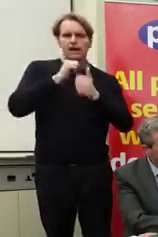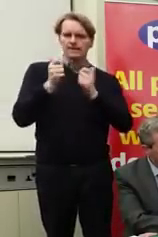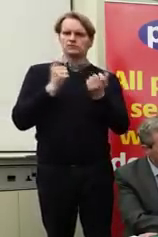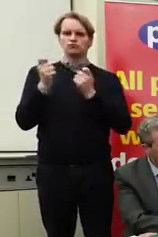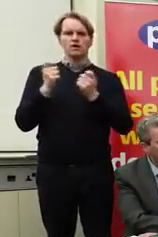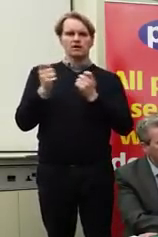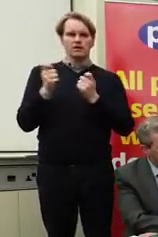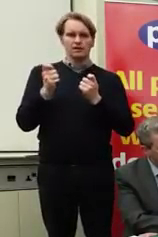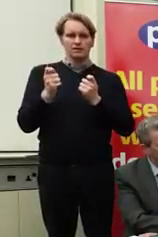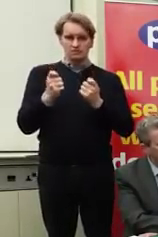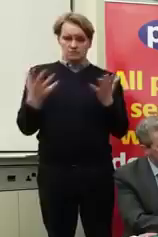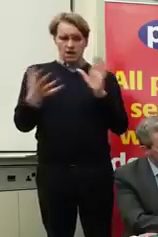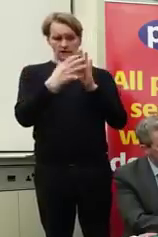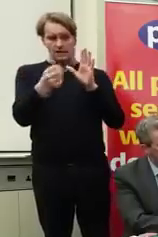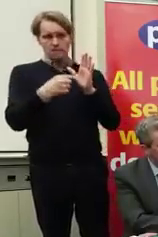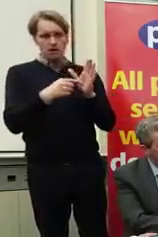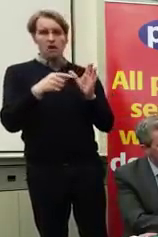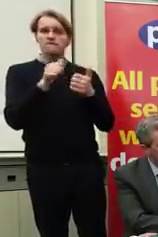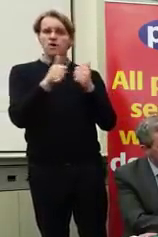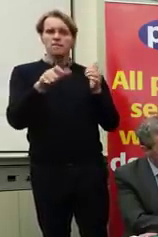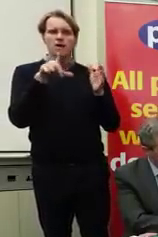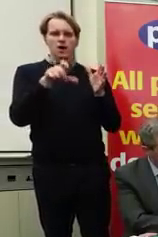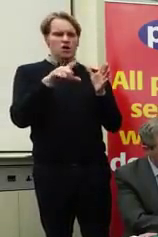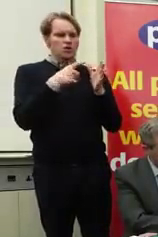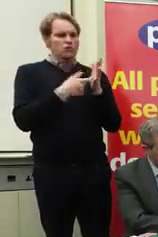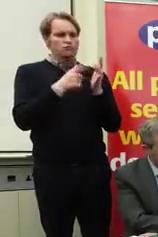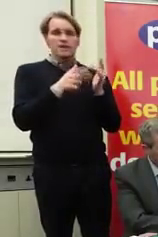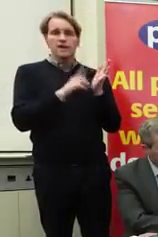Carillion, the idea is that somehow these PFI deals would generate all this